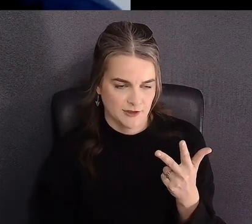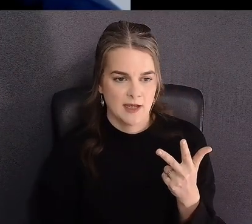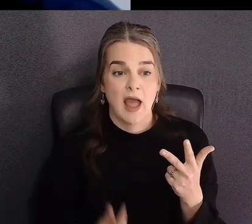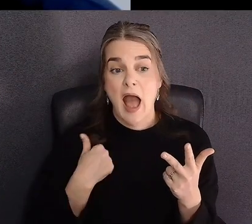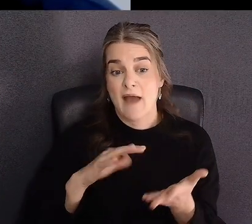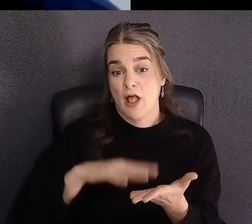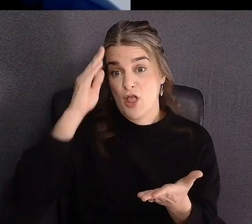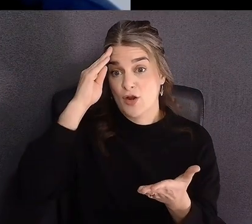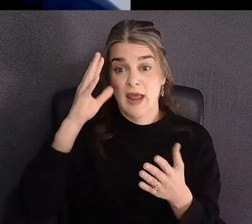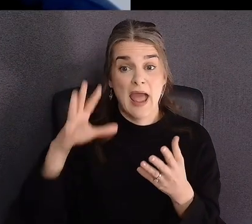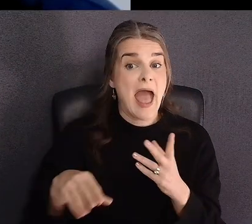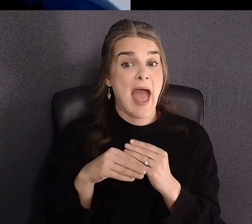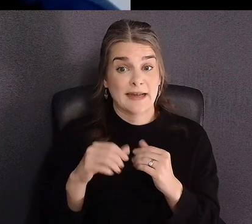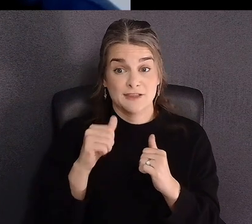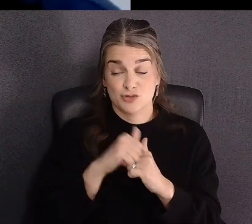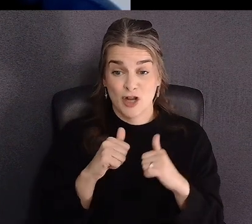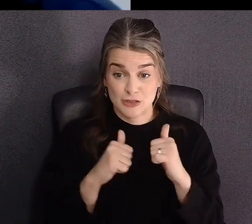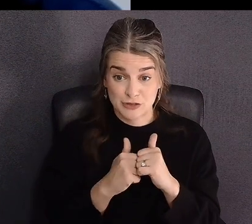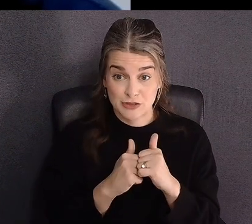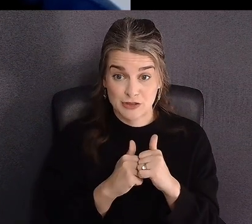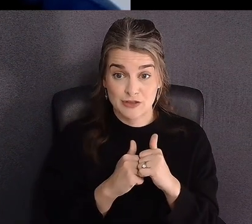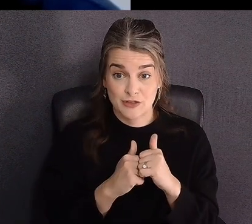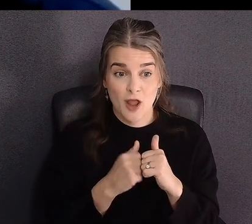is adding structure to two things that maybe aren't